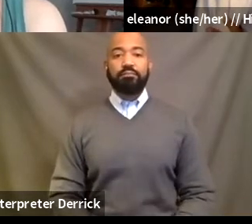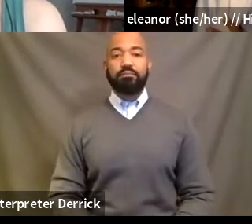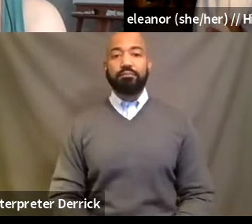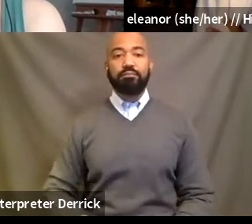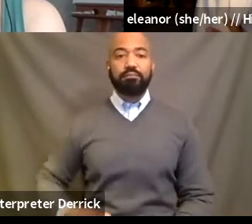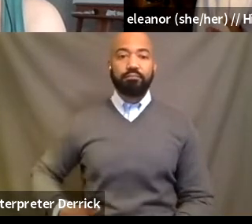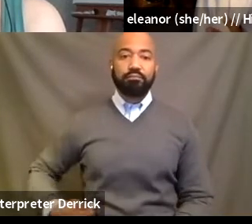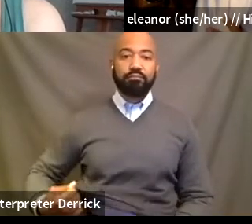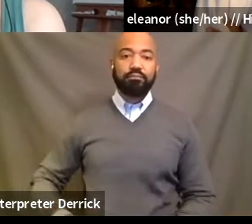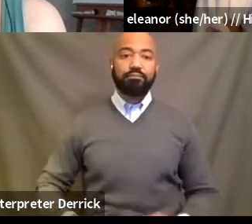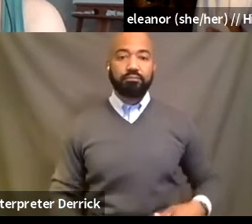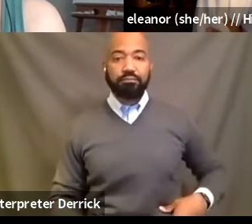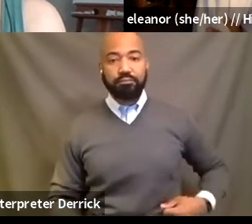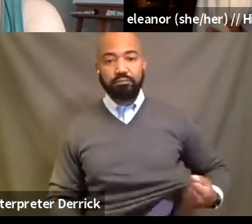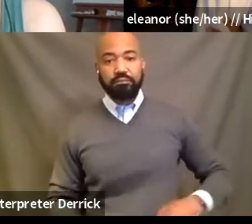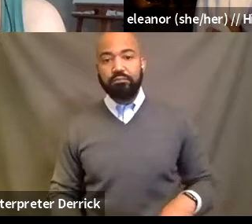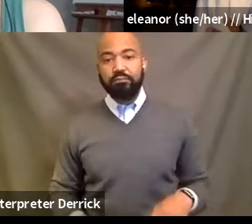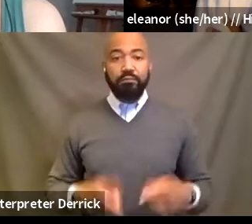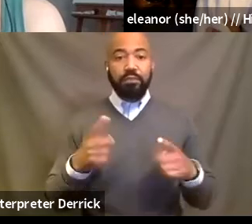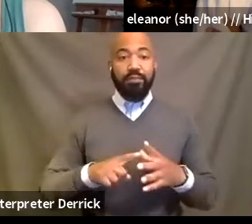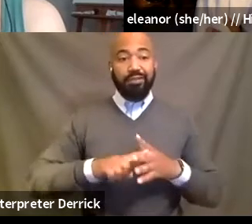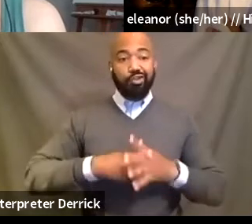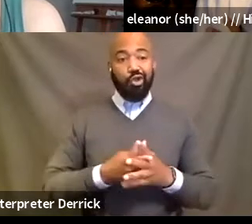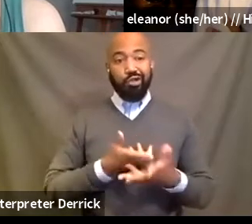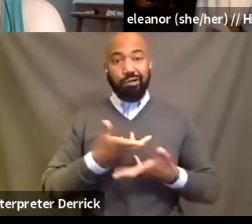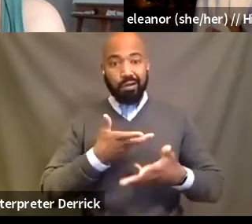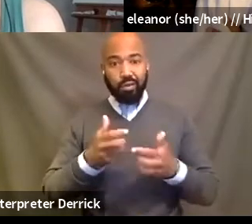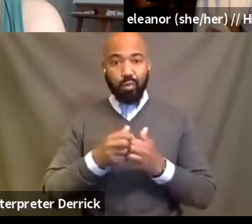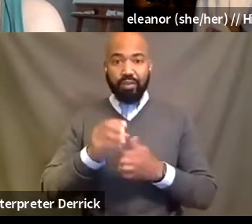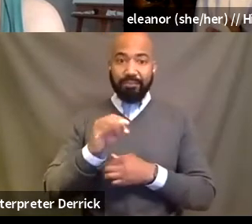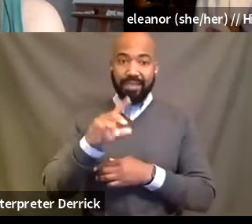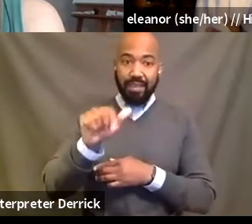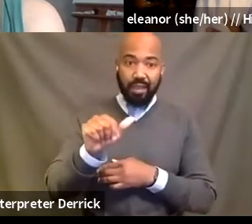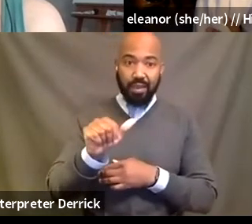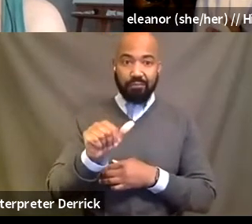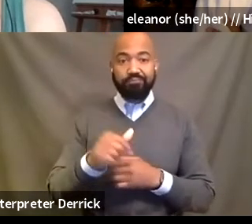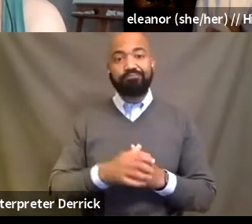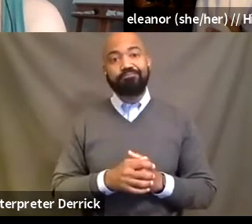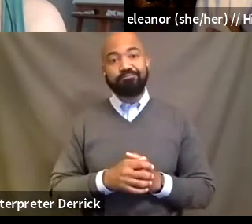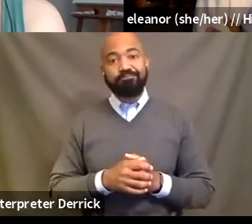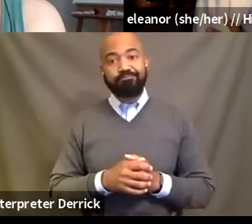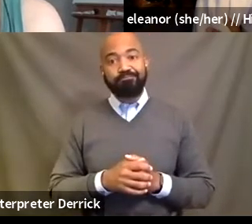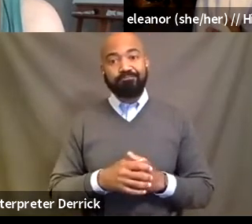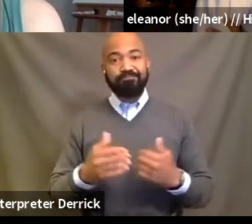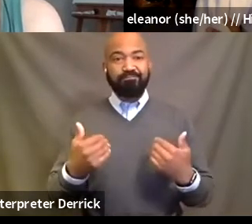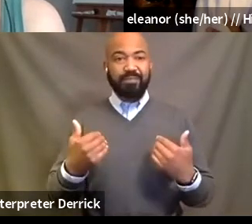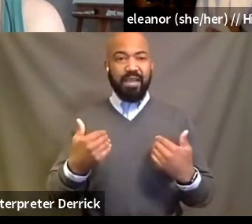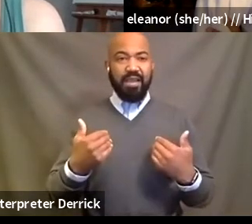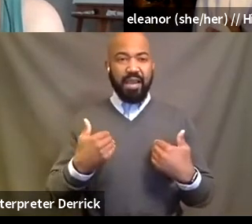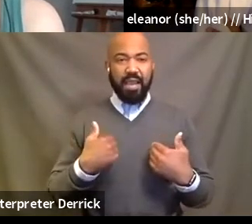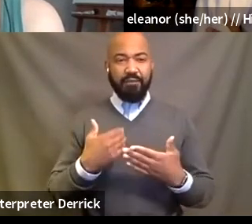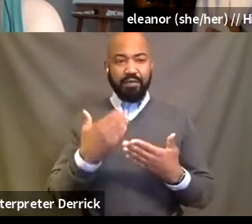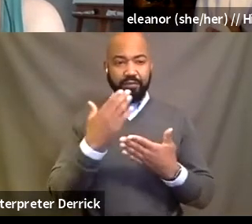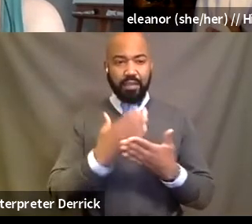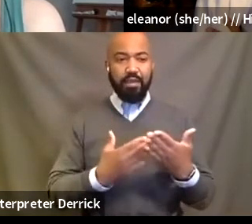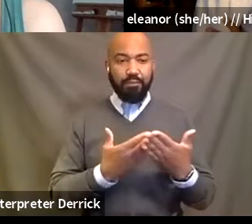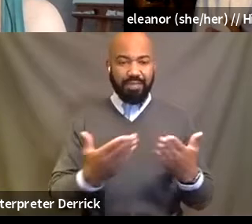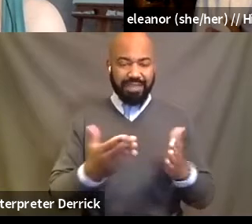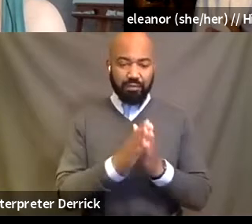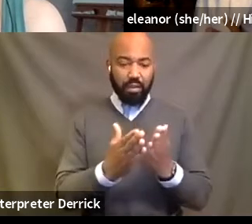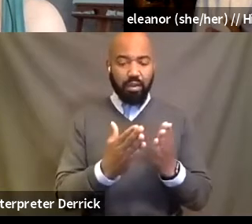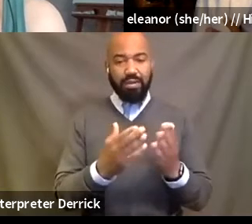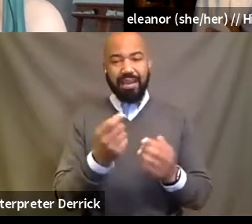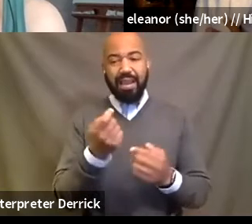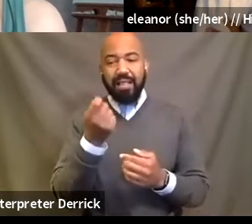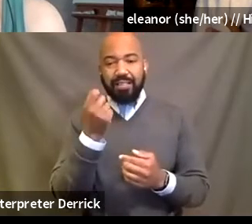x (they/themme): And the way that parents are separated from children the way parents are judged as not being good enough as being failures.